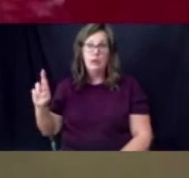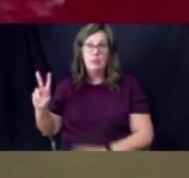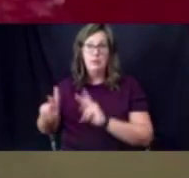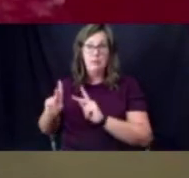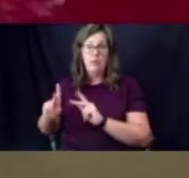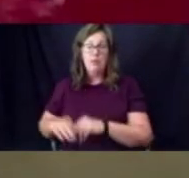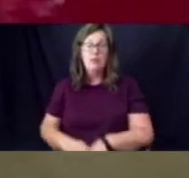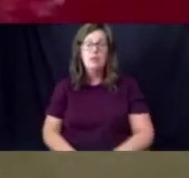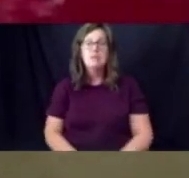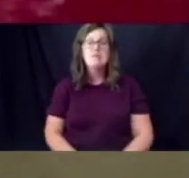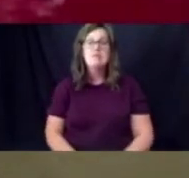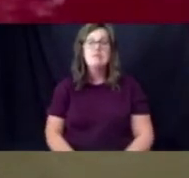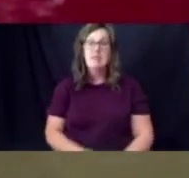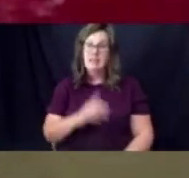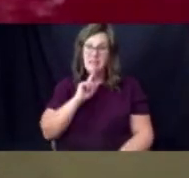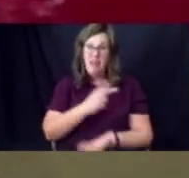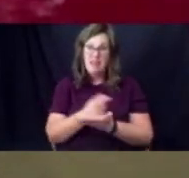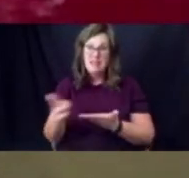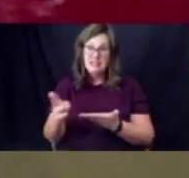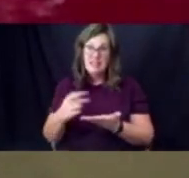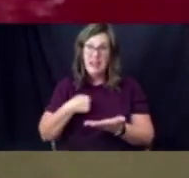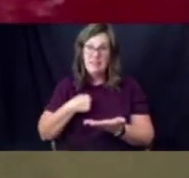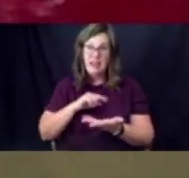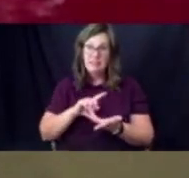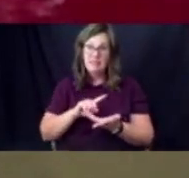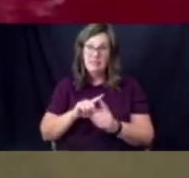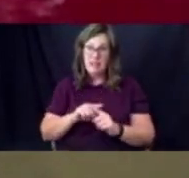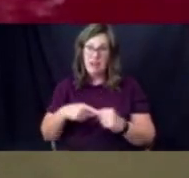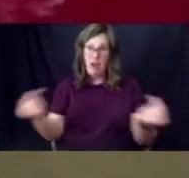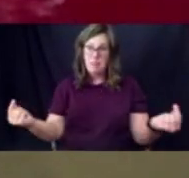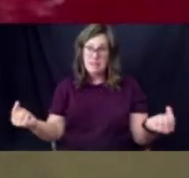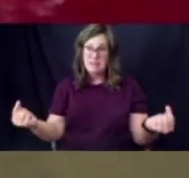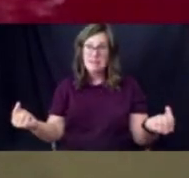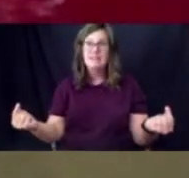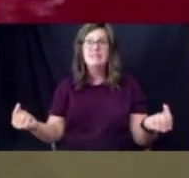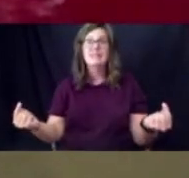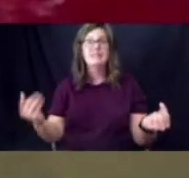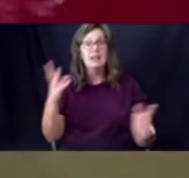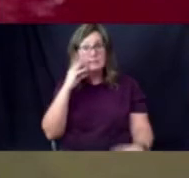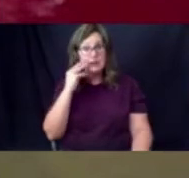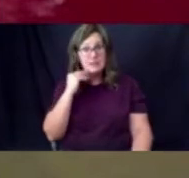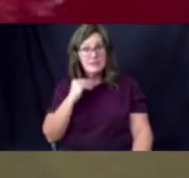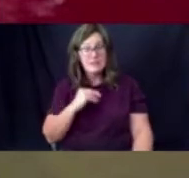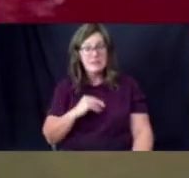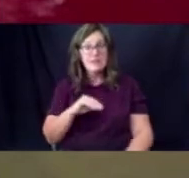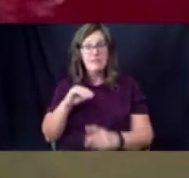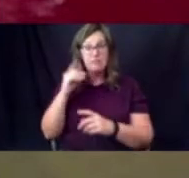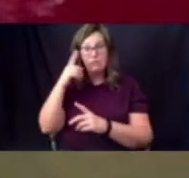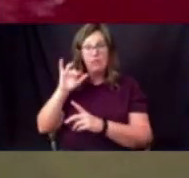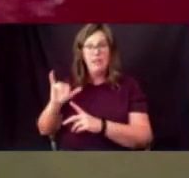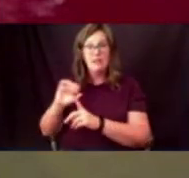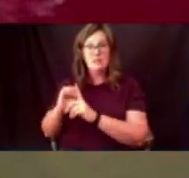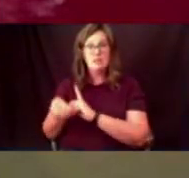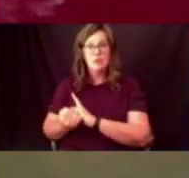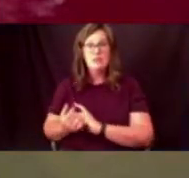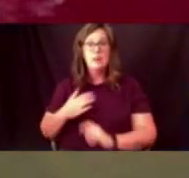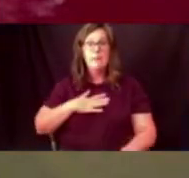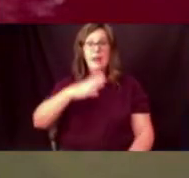uh honestly i have had quite the opposite in that situation uh my uh my dad was very accepting